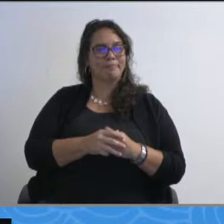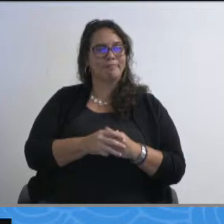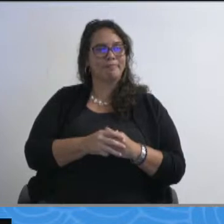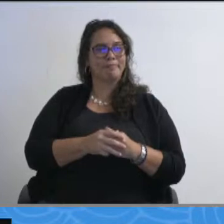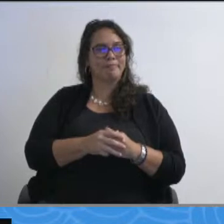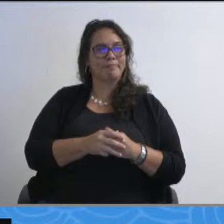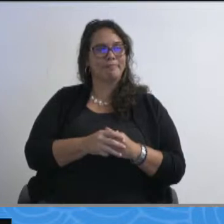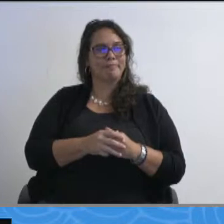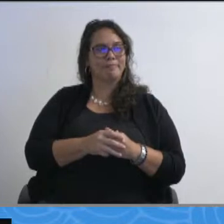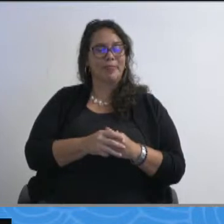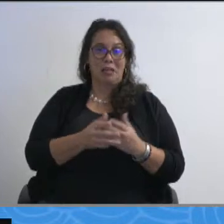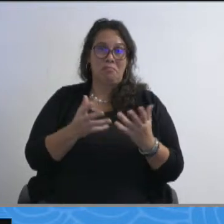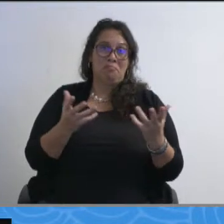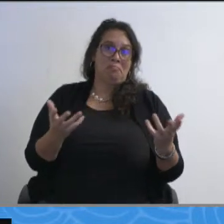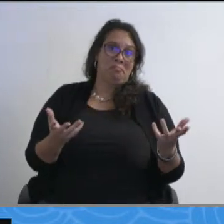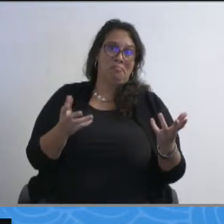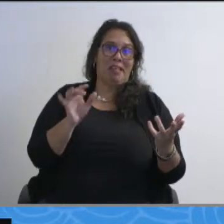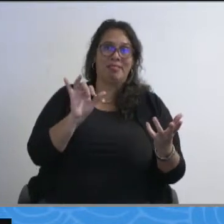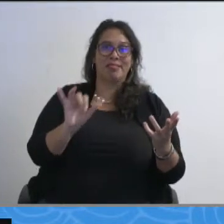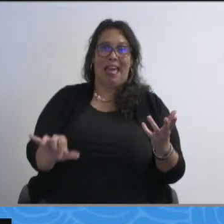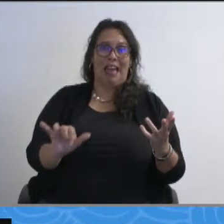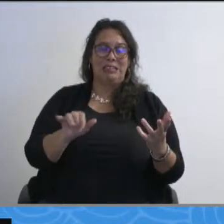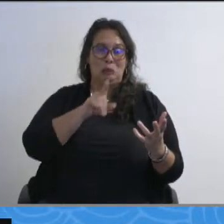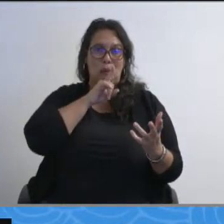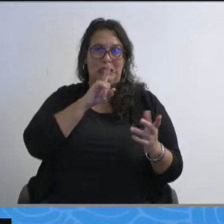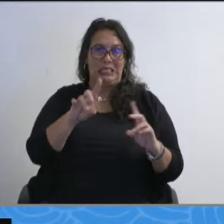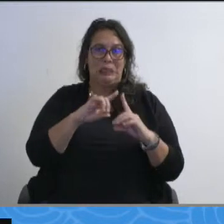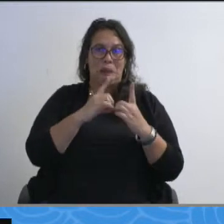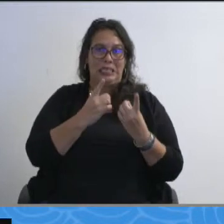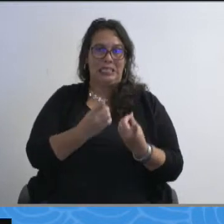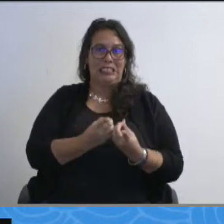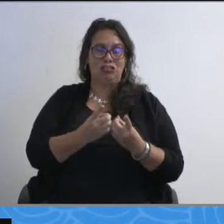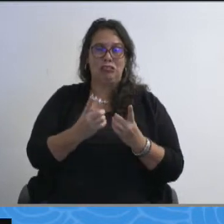that is really what the district has identified